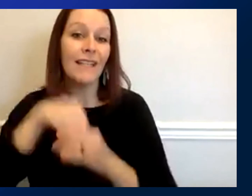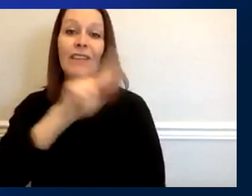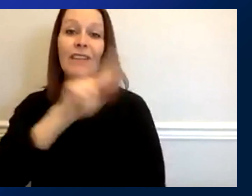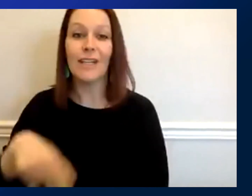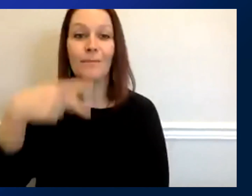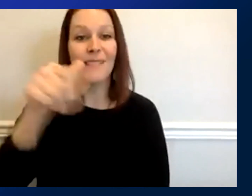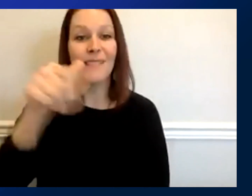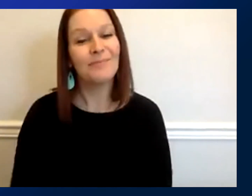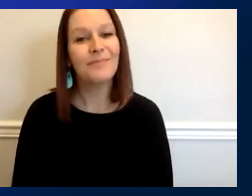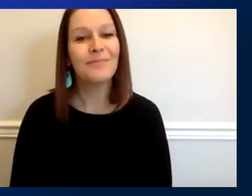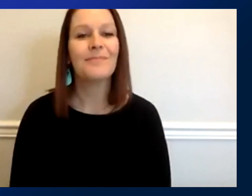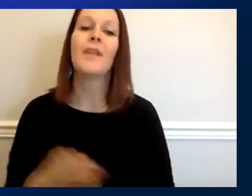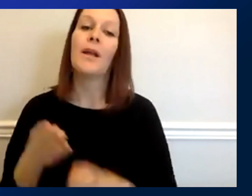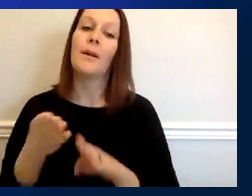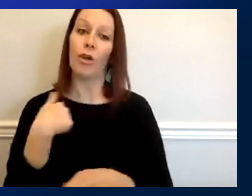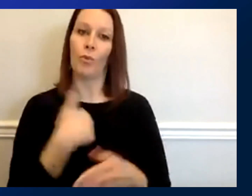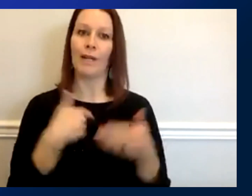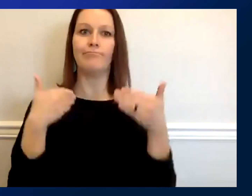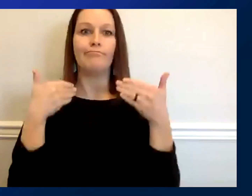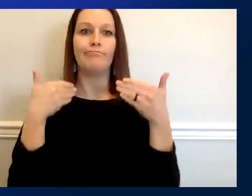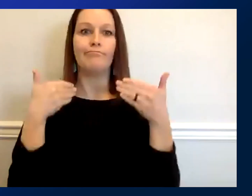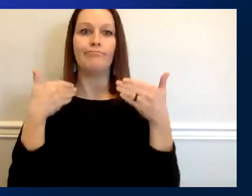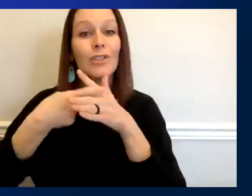before we begin this workshop i do have some housekeeping items to discuss